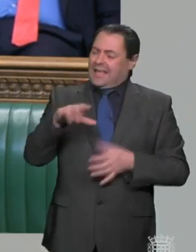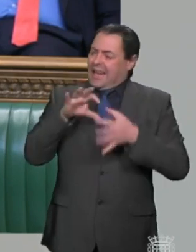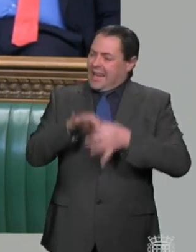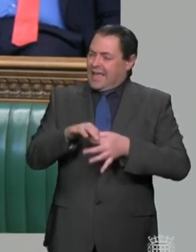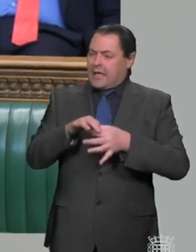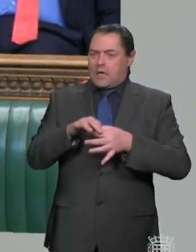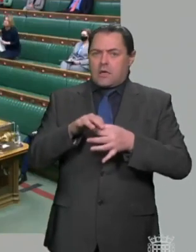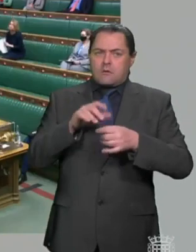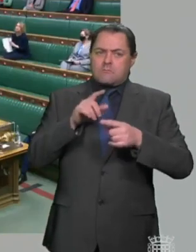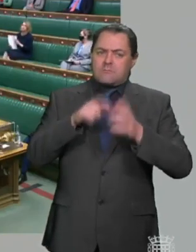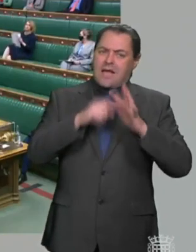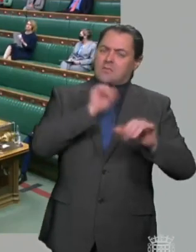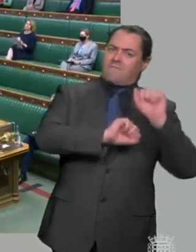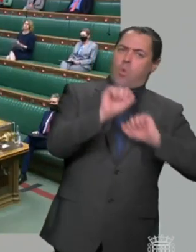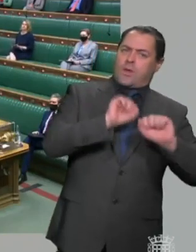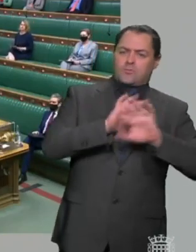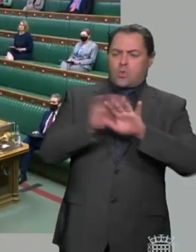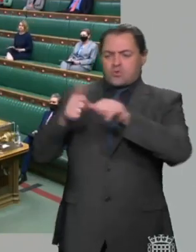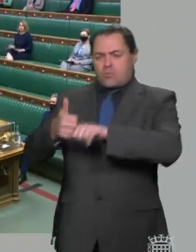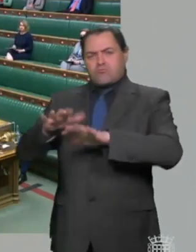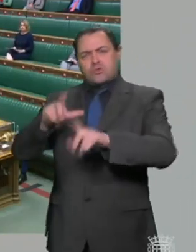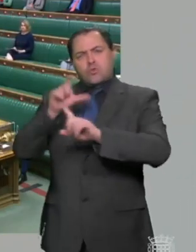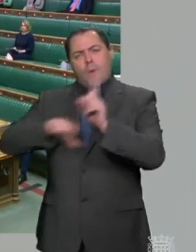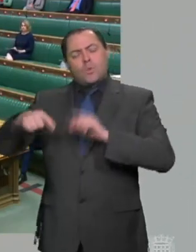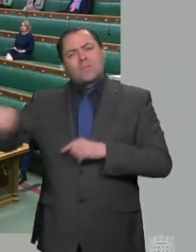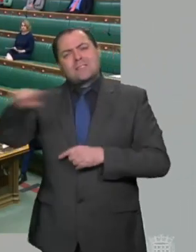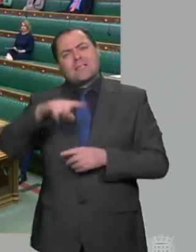and communities? >> The Prime Minister